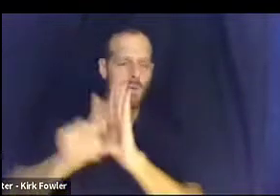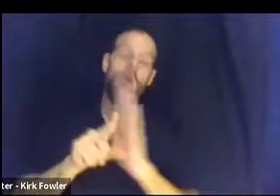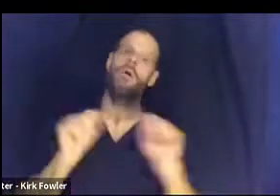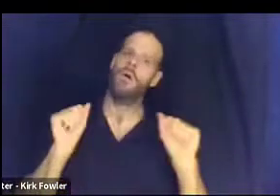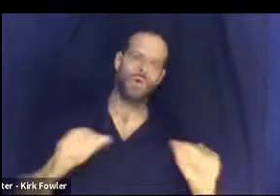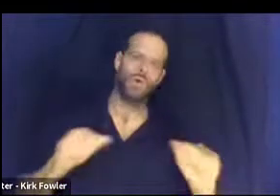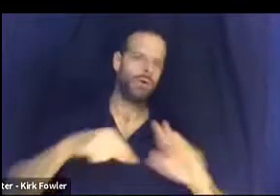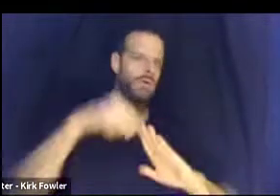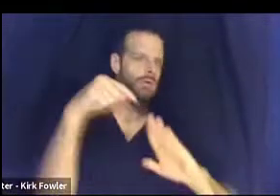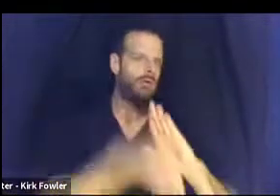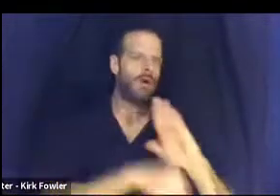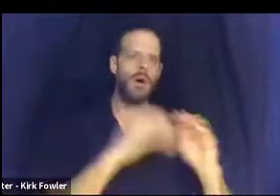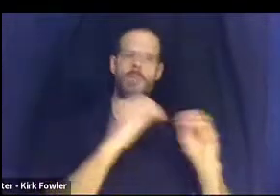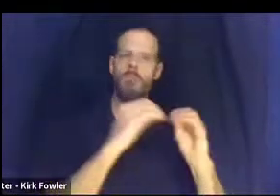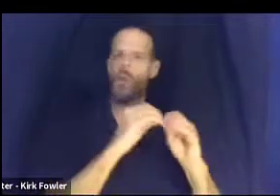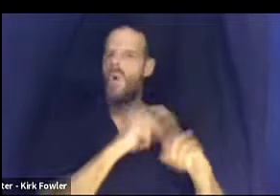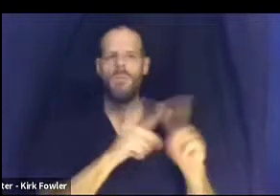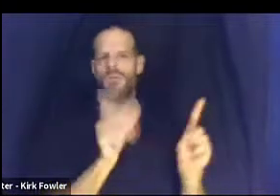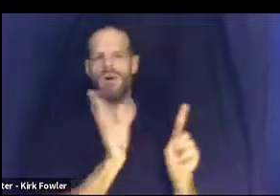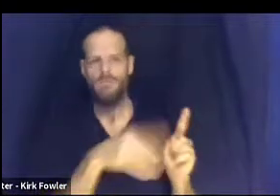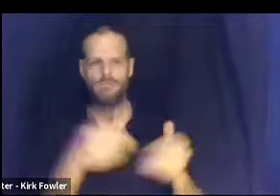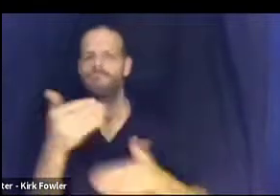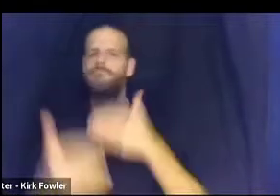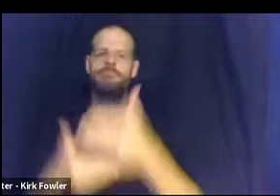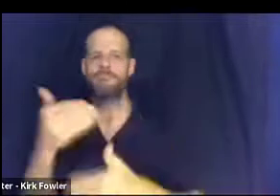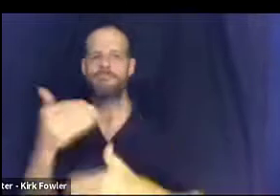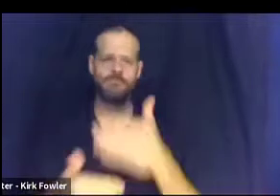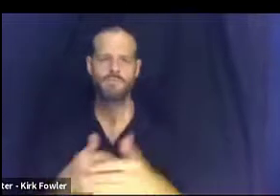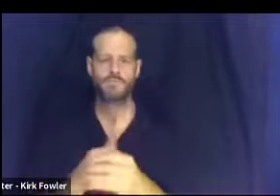but we'll keep moving. In New York recreated this...